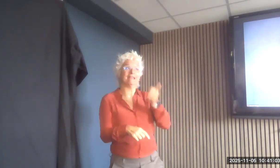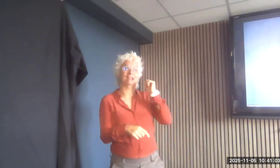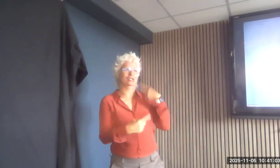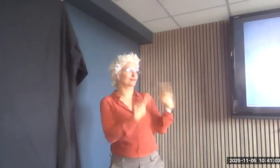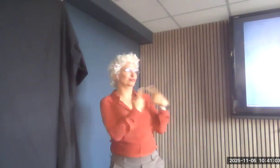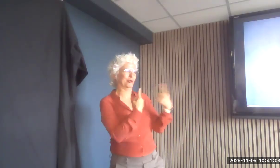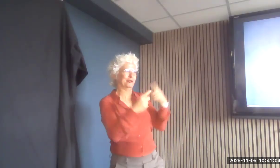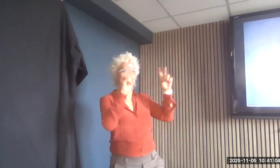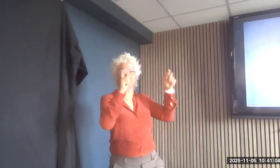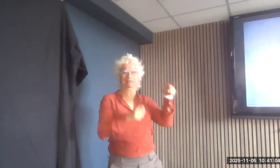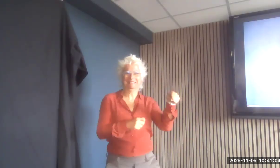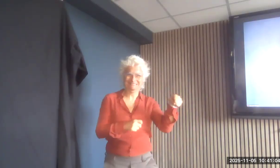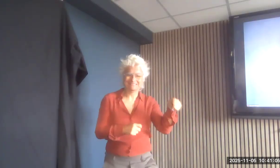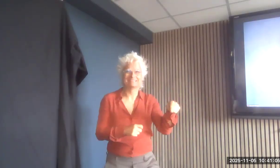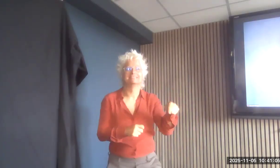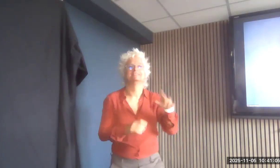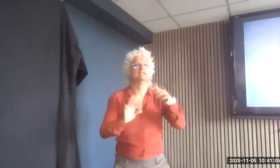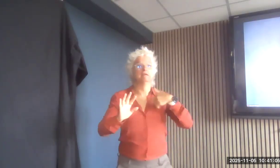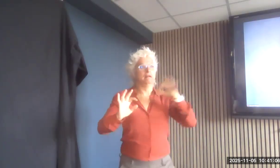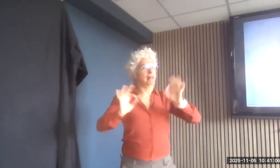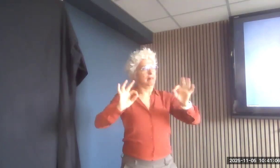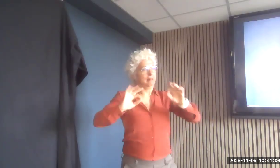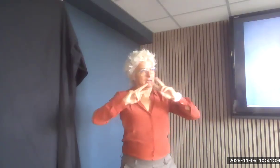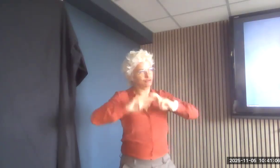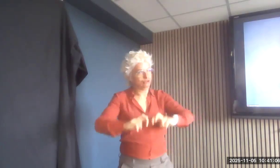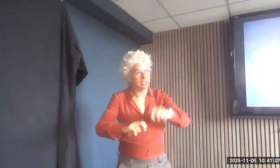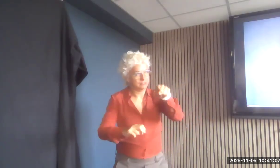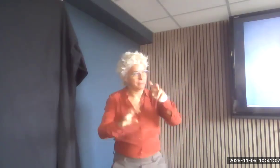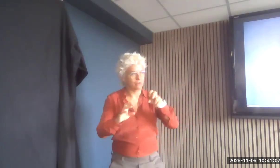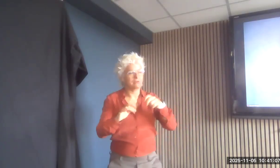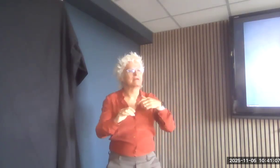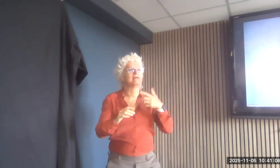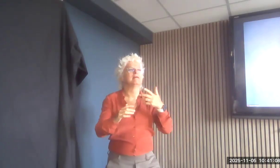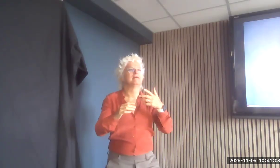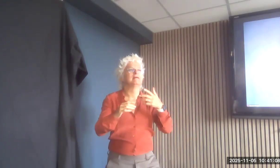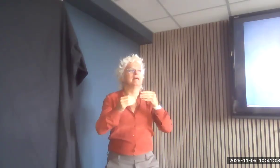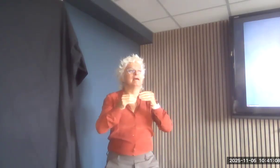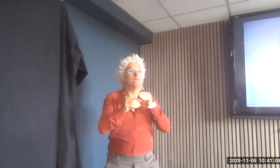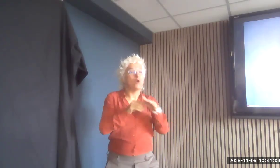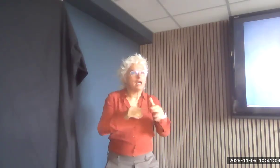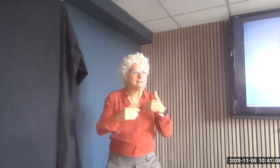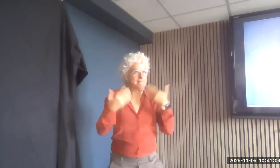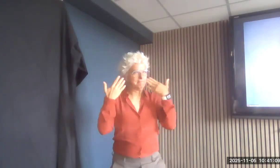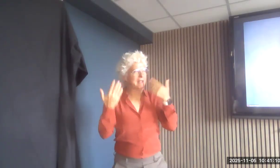So, firstly, yeah, so when you asked me that question, I looked to Adam Schembri my colleague, because we had this conversation yesterday, in fact.